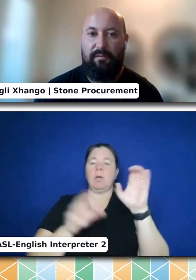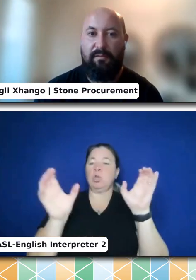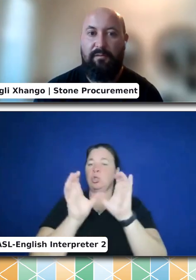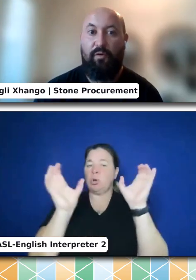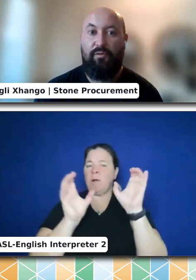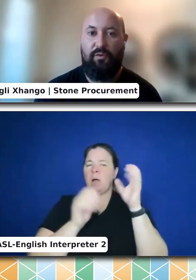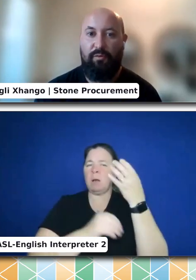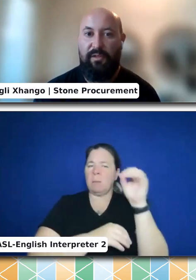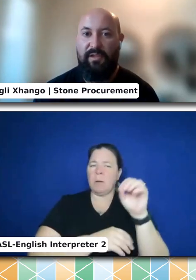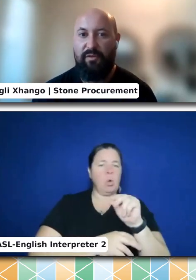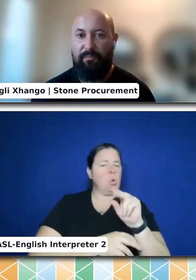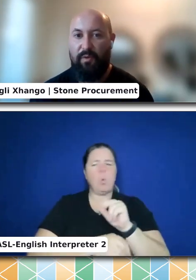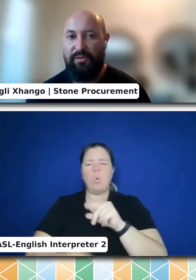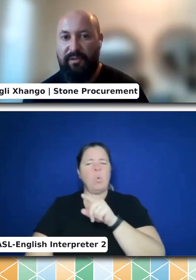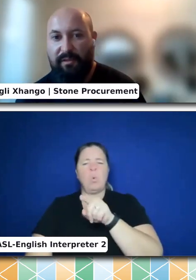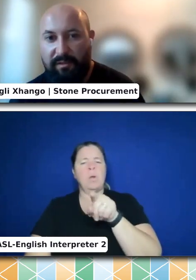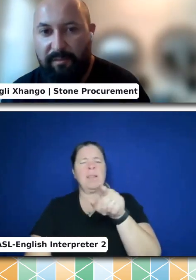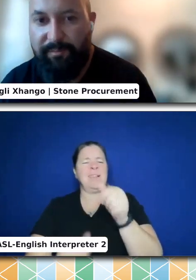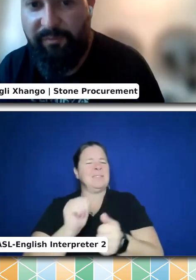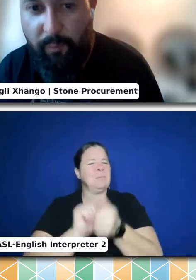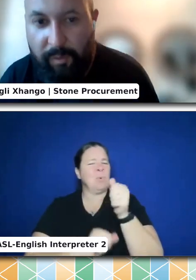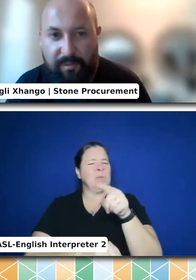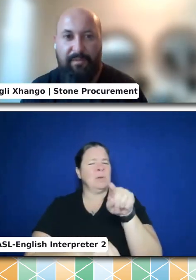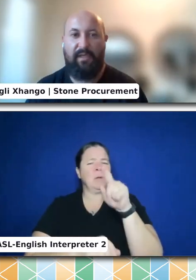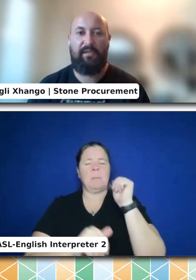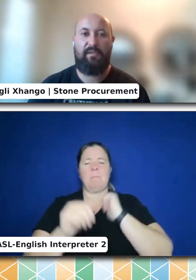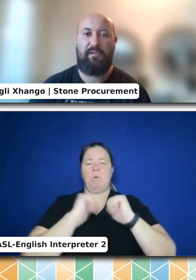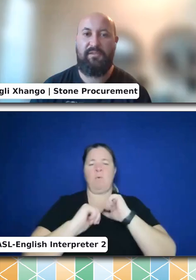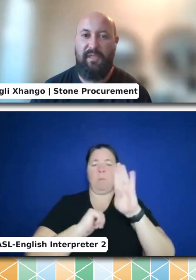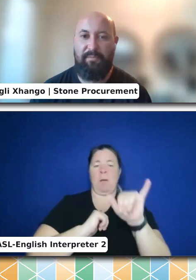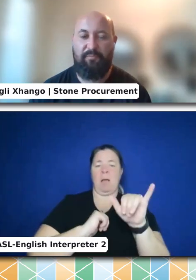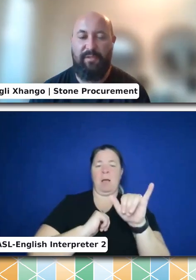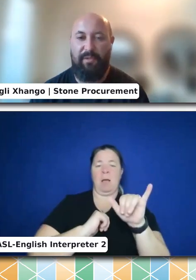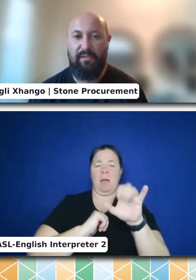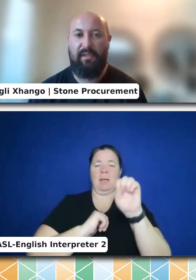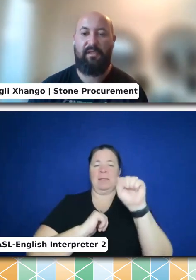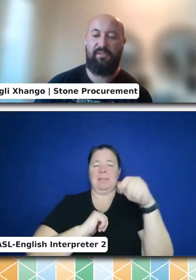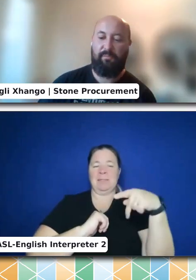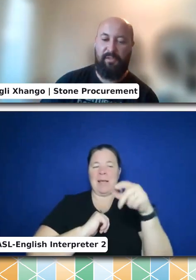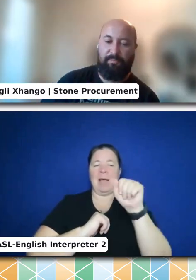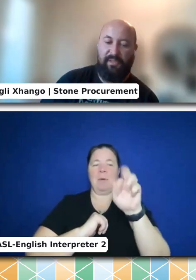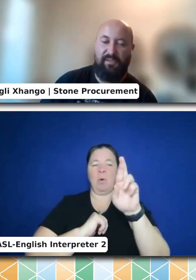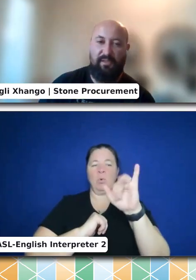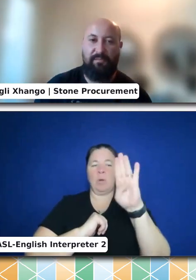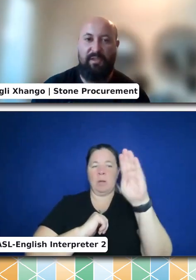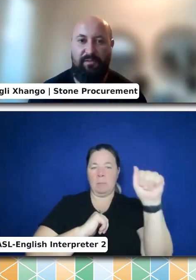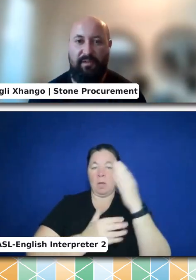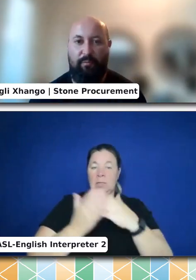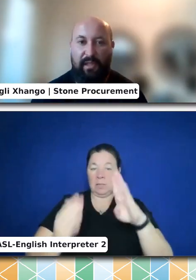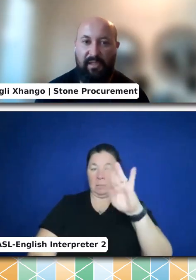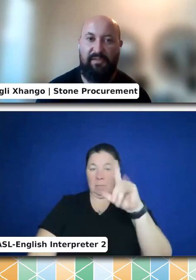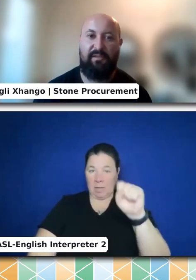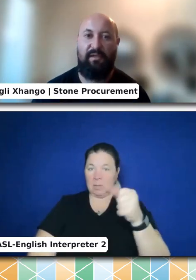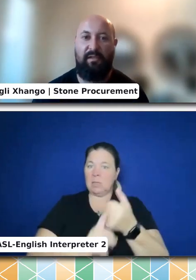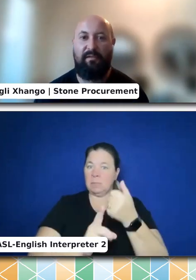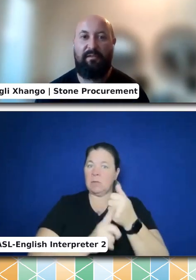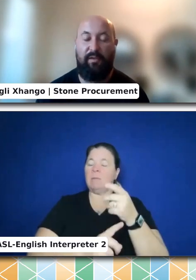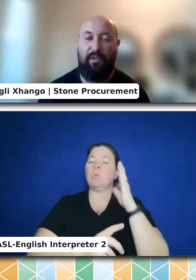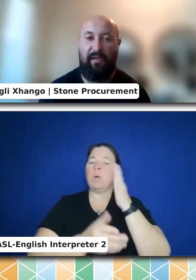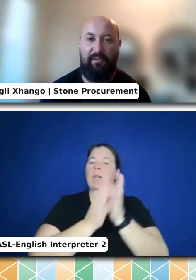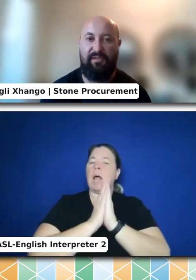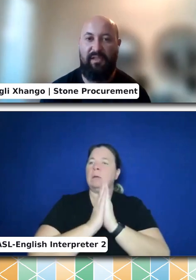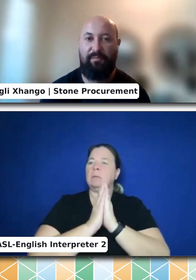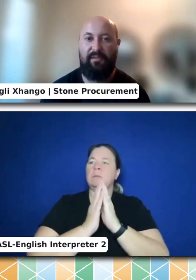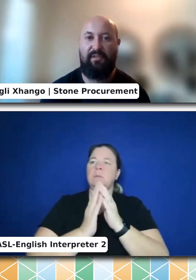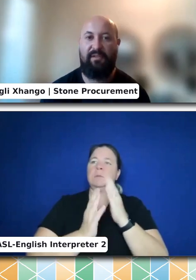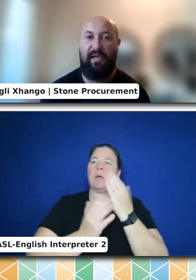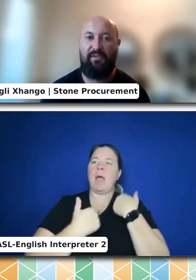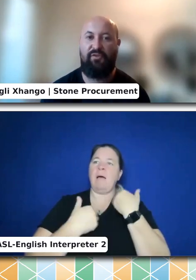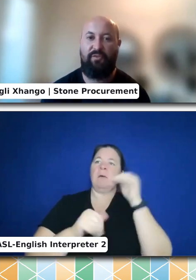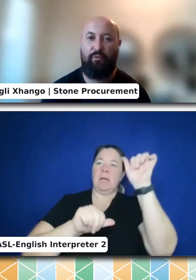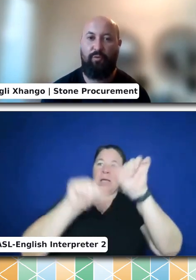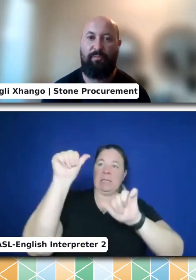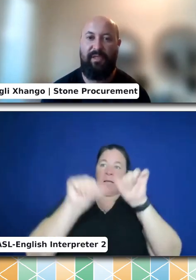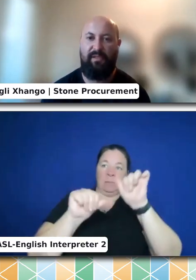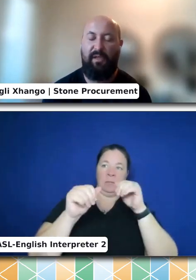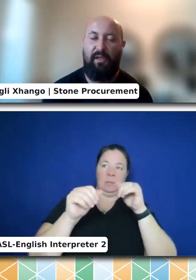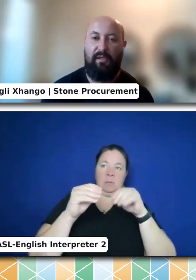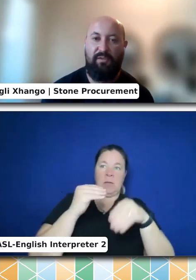No, so these are mostly performed by, uh, Safariba. Uh, some of the bids themselves, they will ask, uh, they will have an assessment attached to the bid.